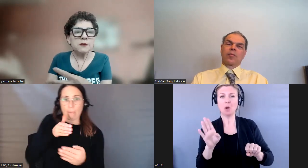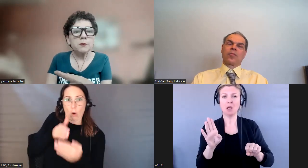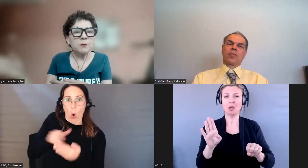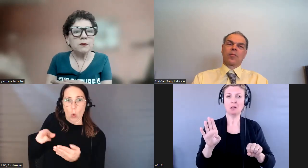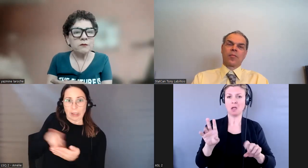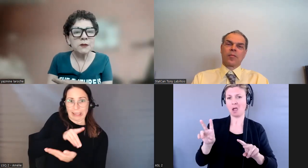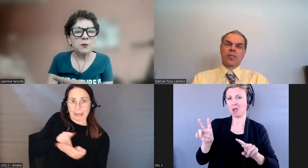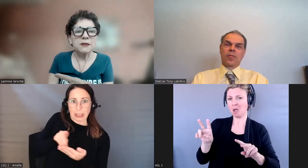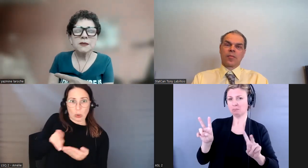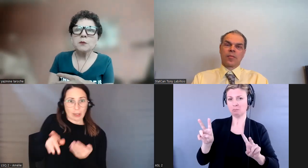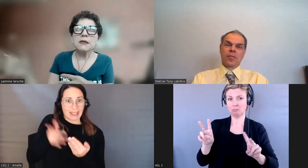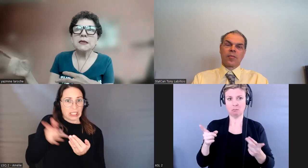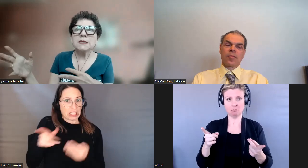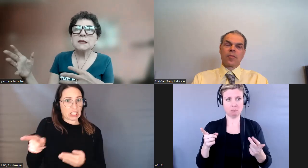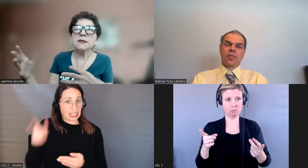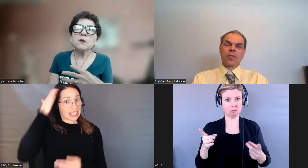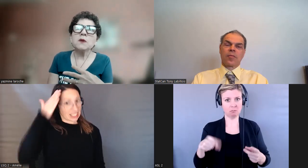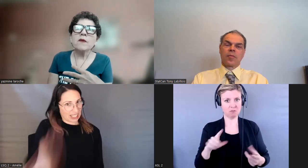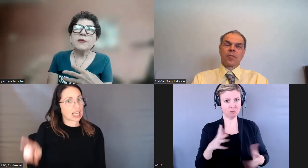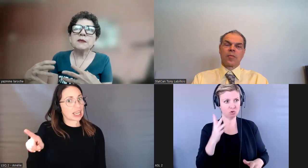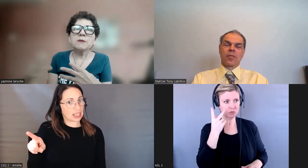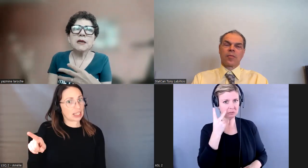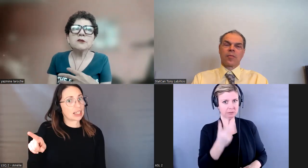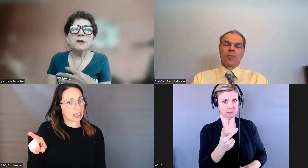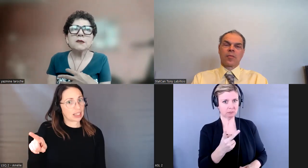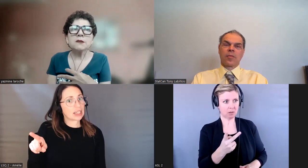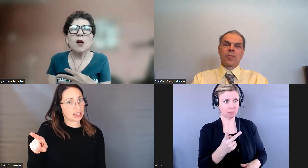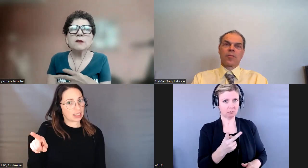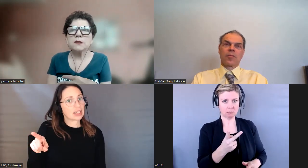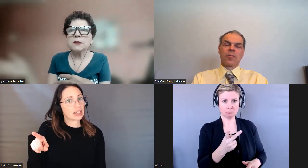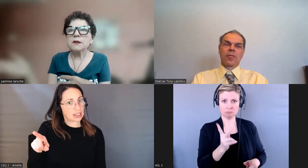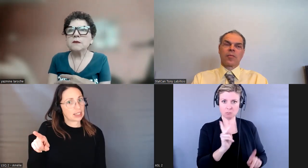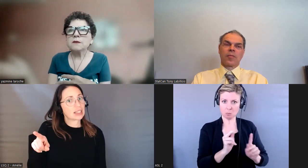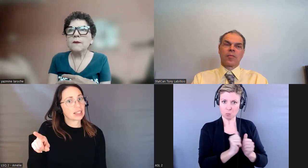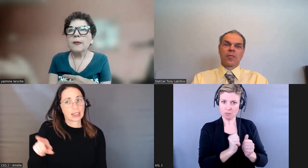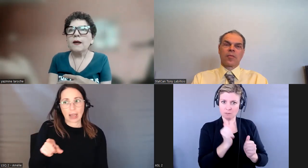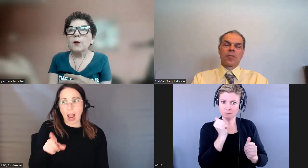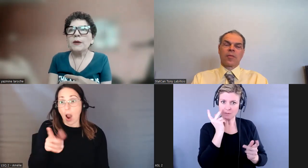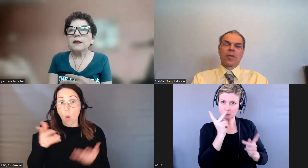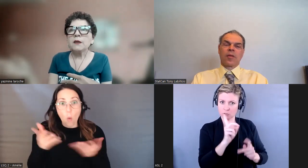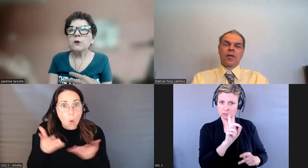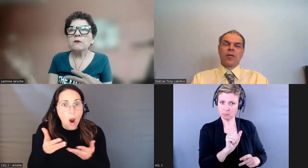to people with visible disabilities and so the Temptation is not to disclose but if you're